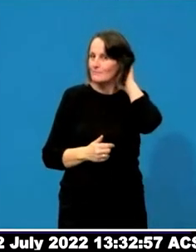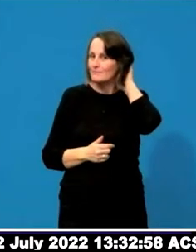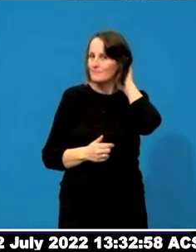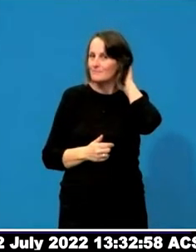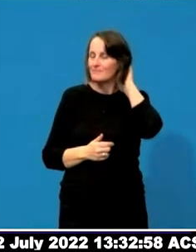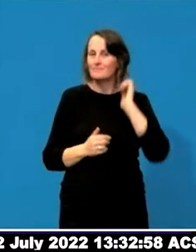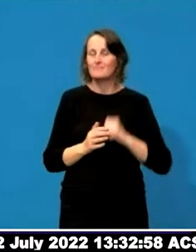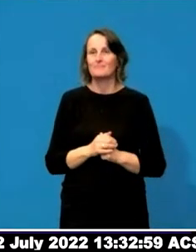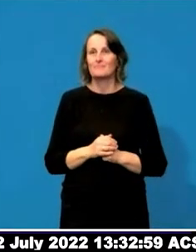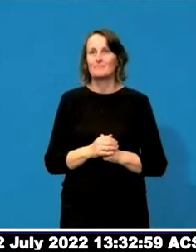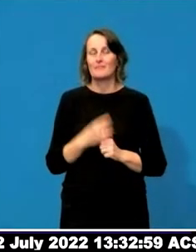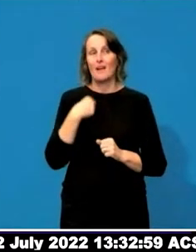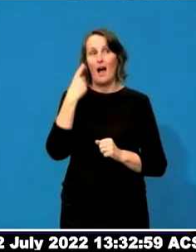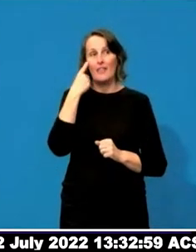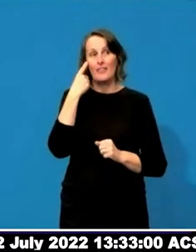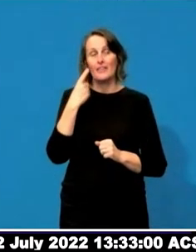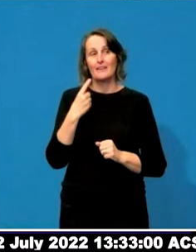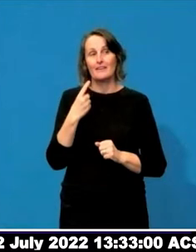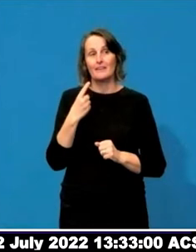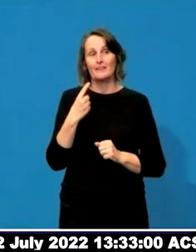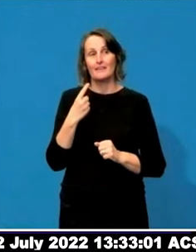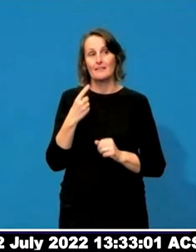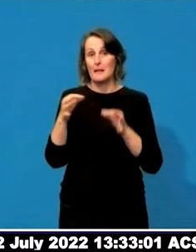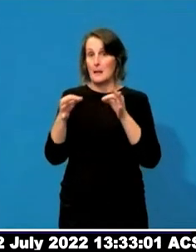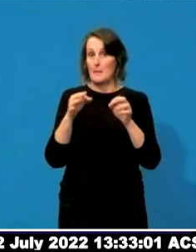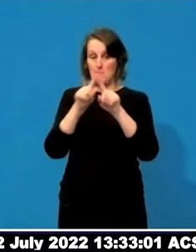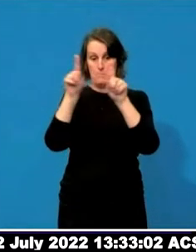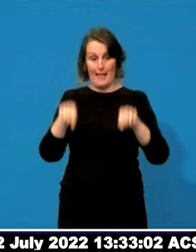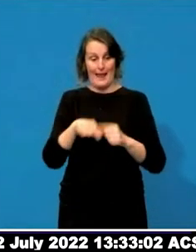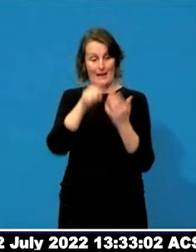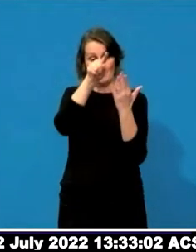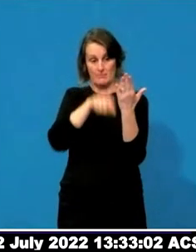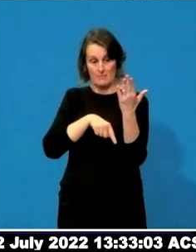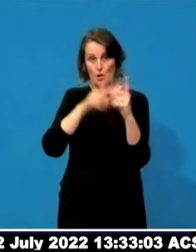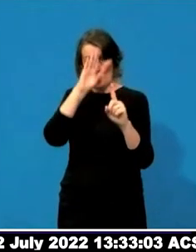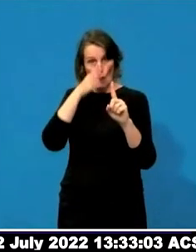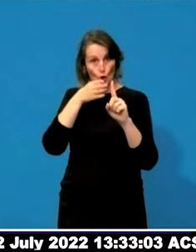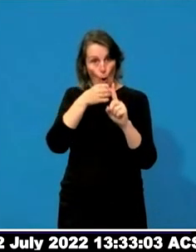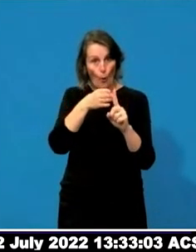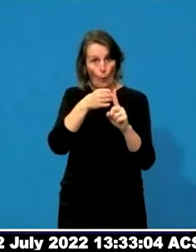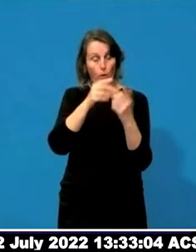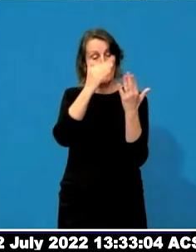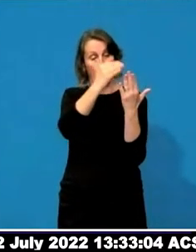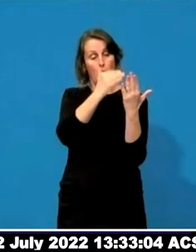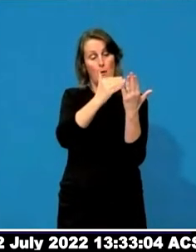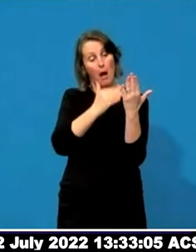I think that plans - the goals in plans are starting to improve a little bit,